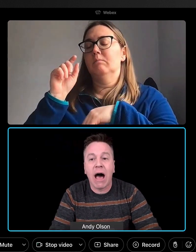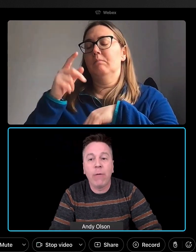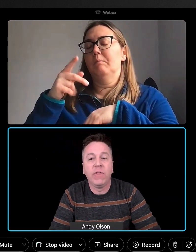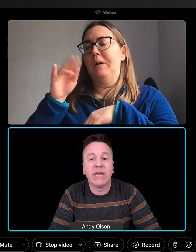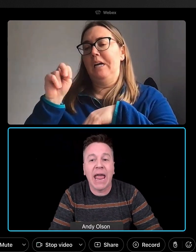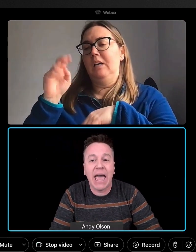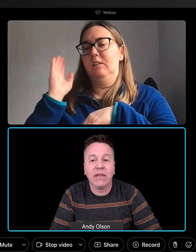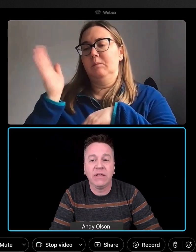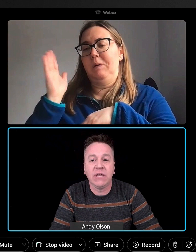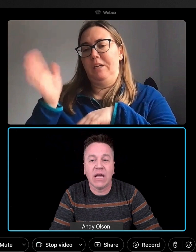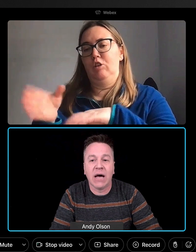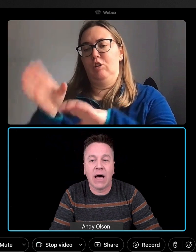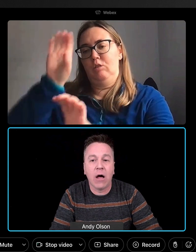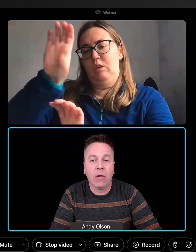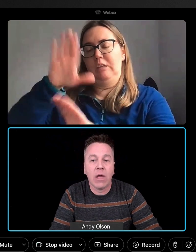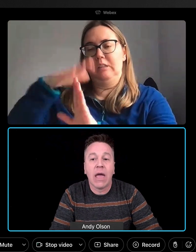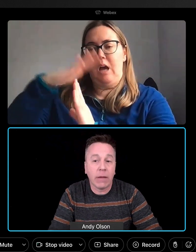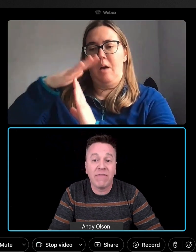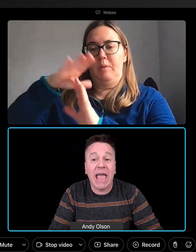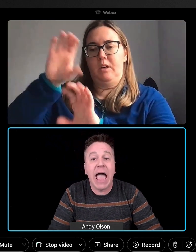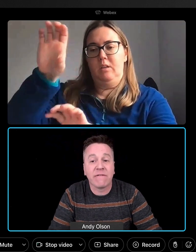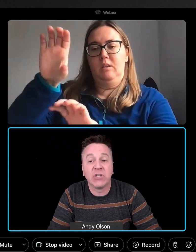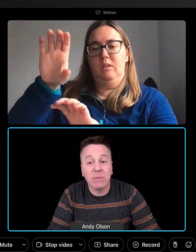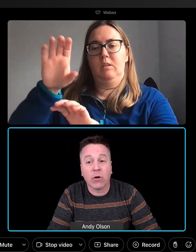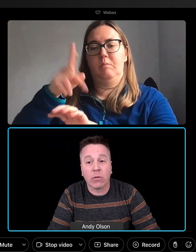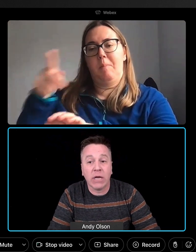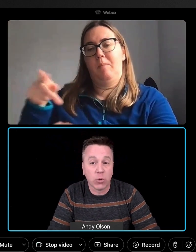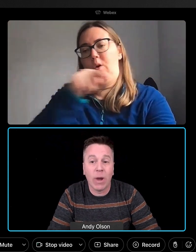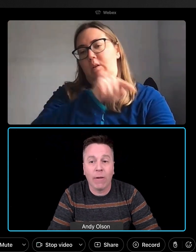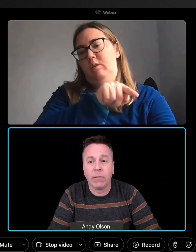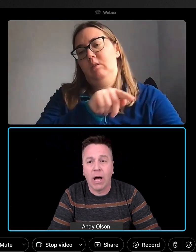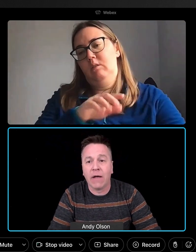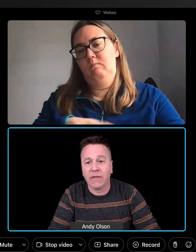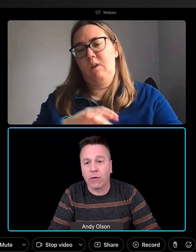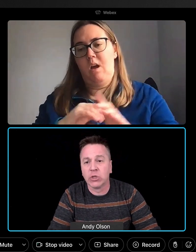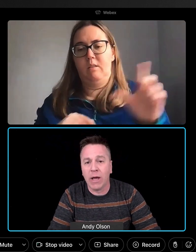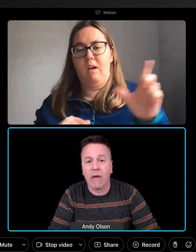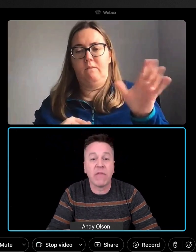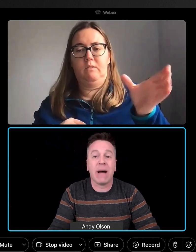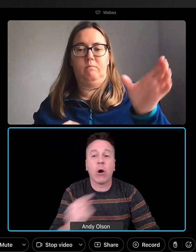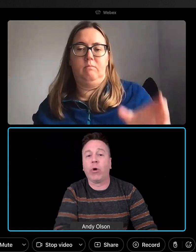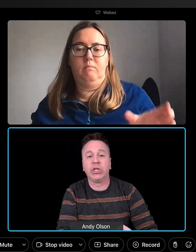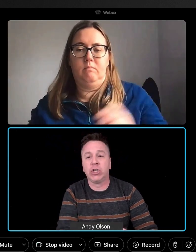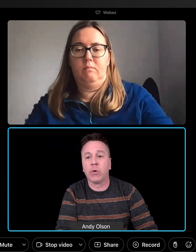I will then have the active speaker as well on there as well with the PowerPoint shown